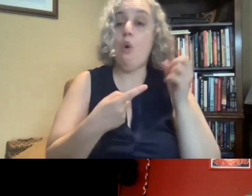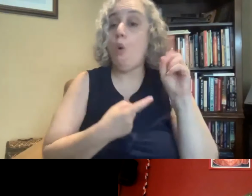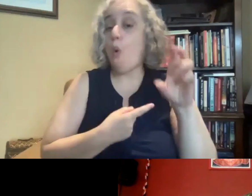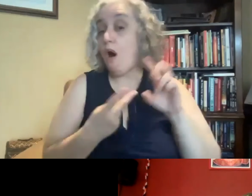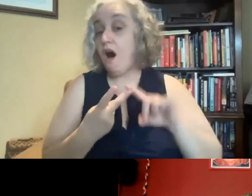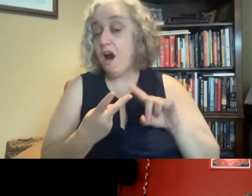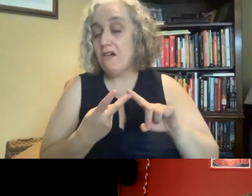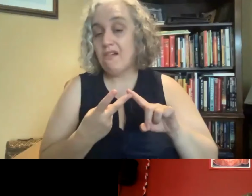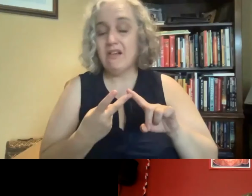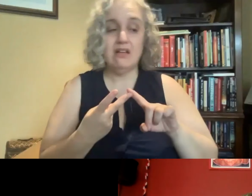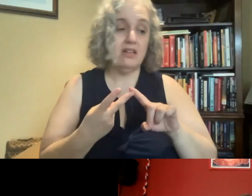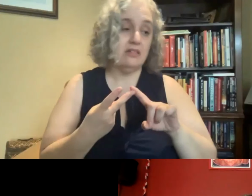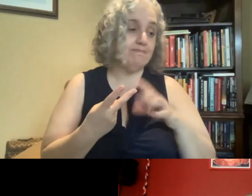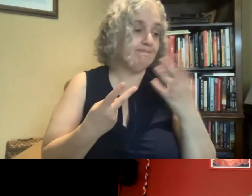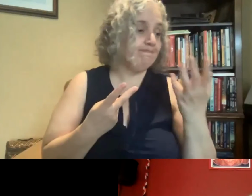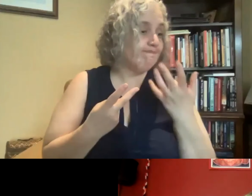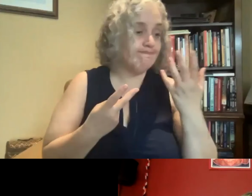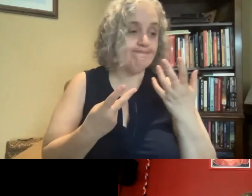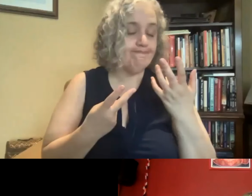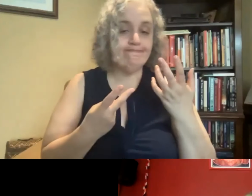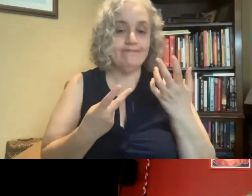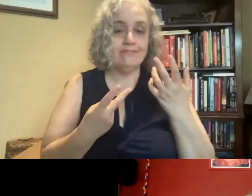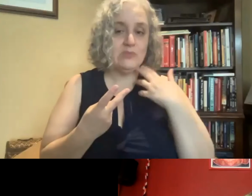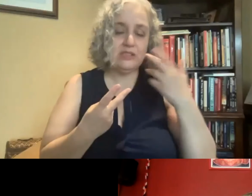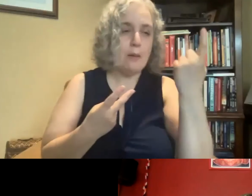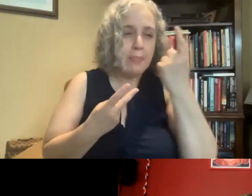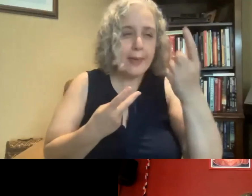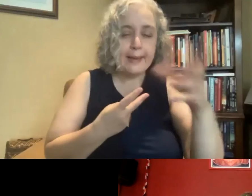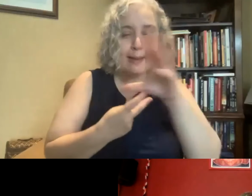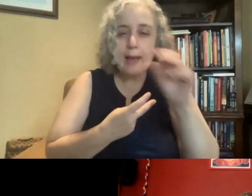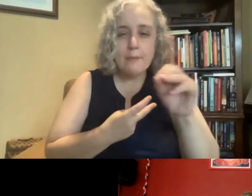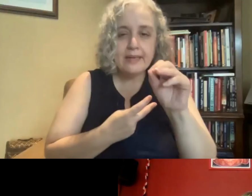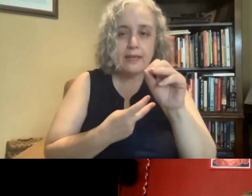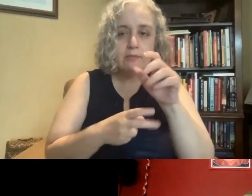it's the secret sauce for a company and so they don't want to share.